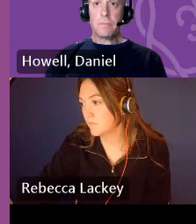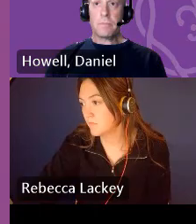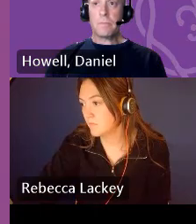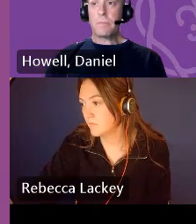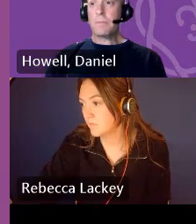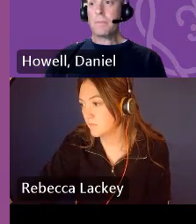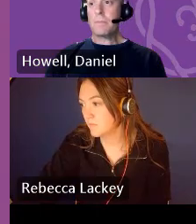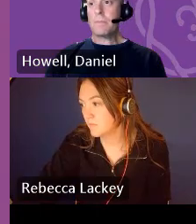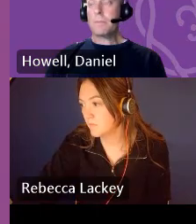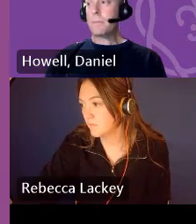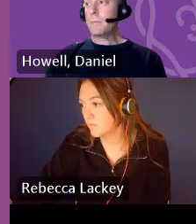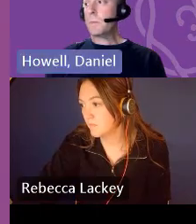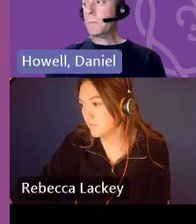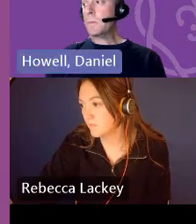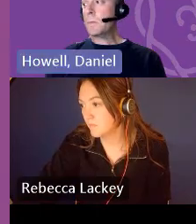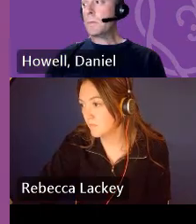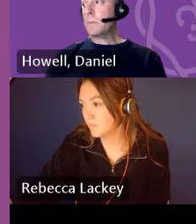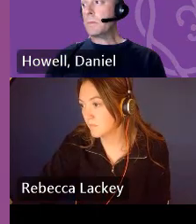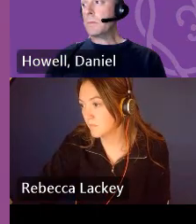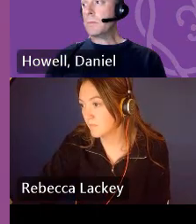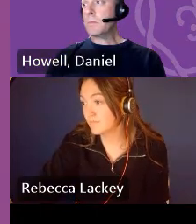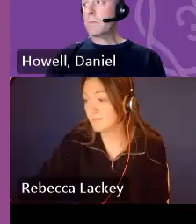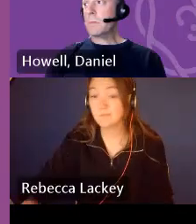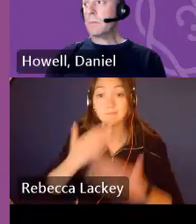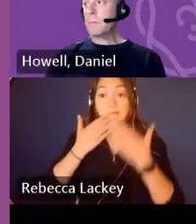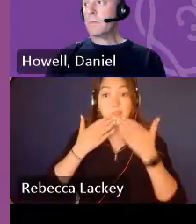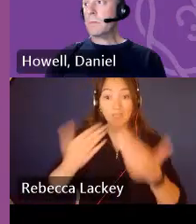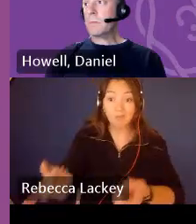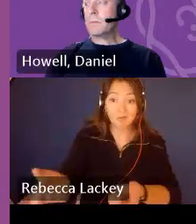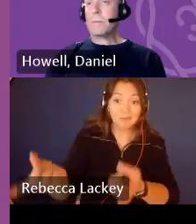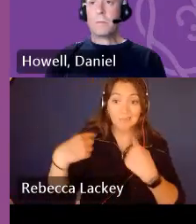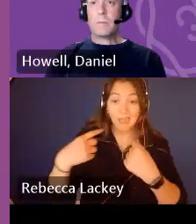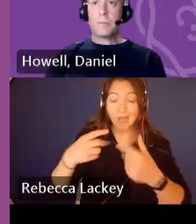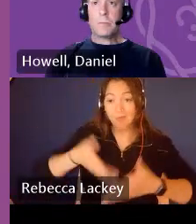Well, um, thank you all for attending. We're going to end this event. And again,